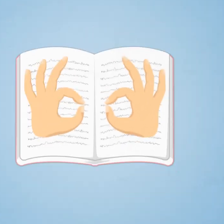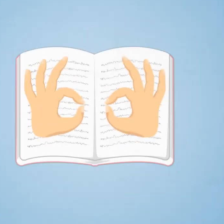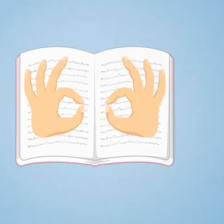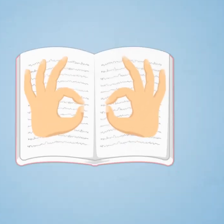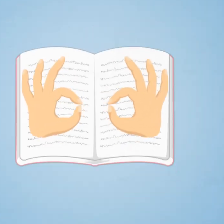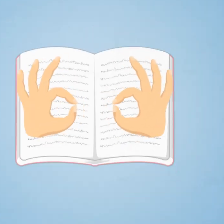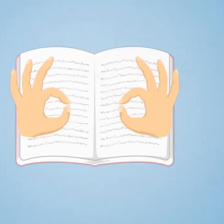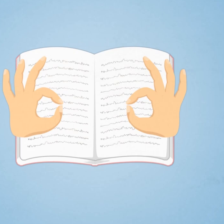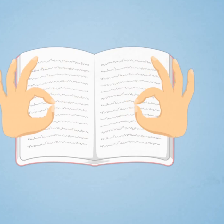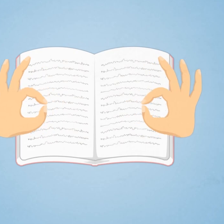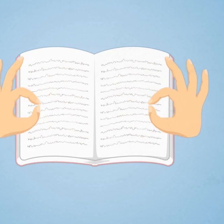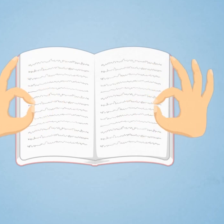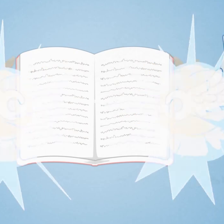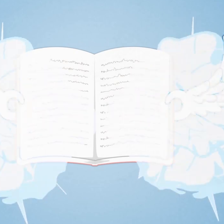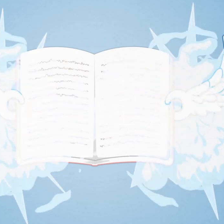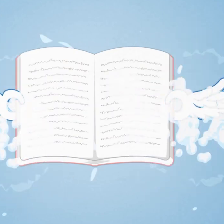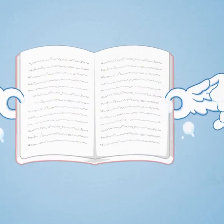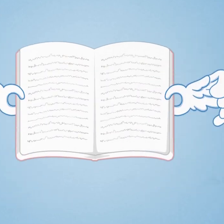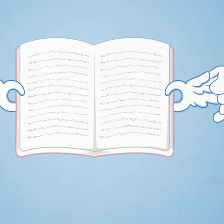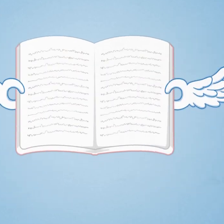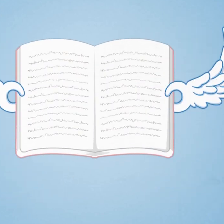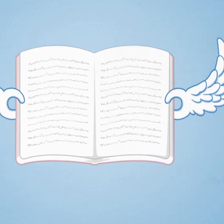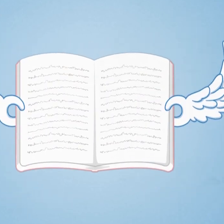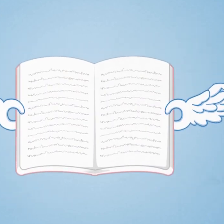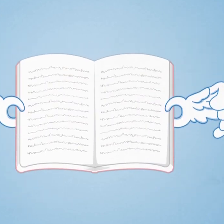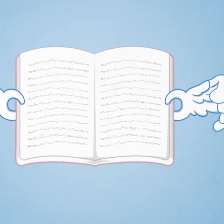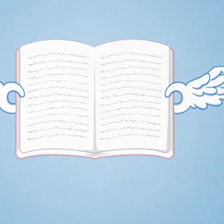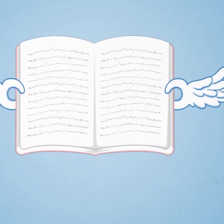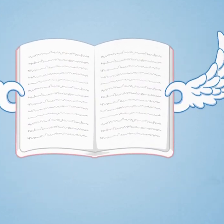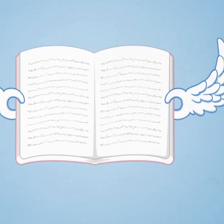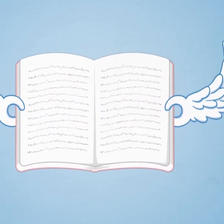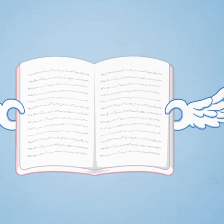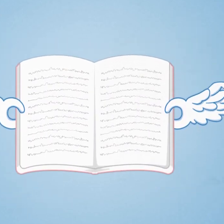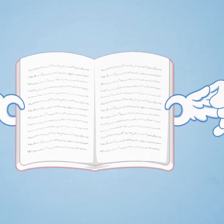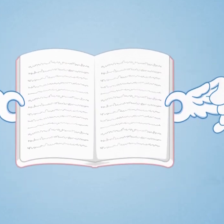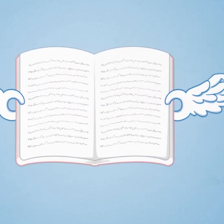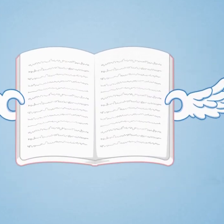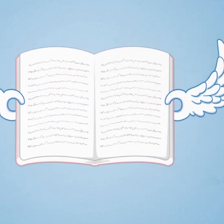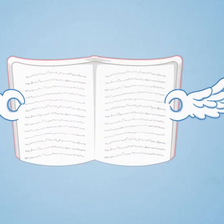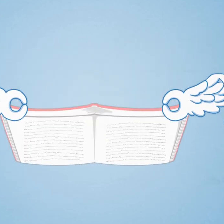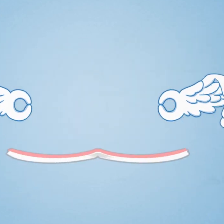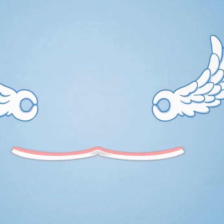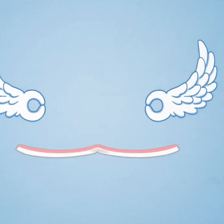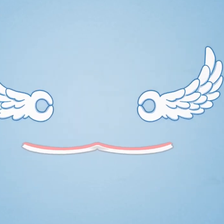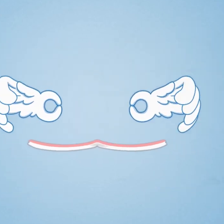Please subscribe, comment